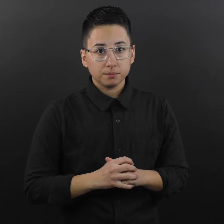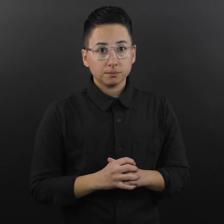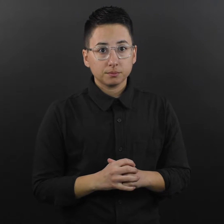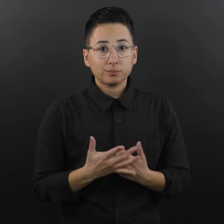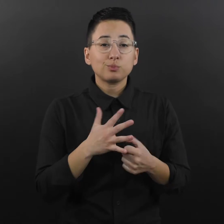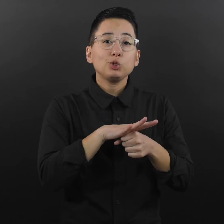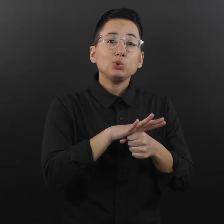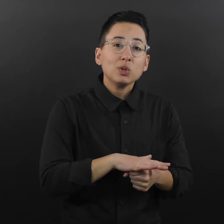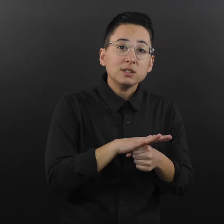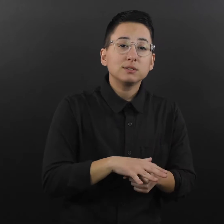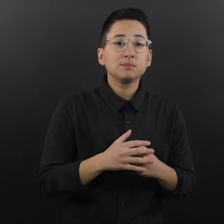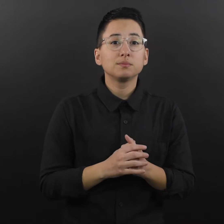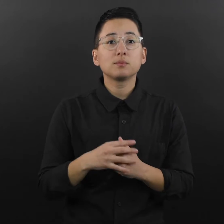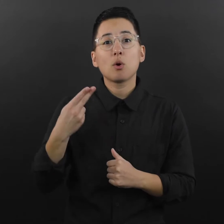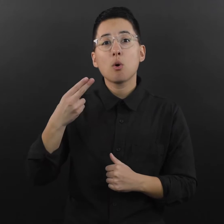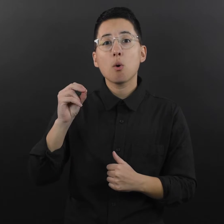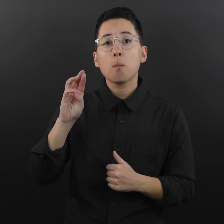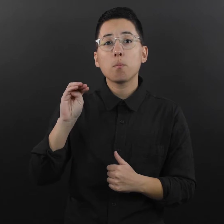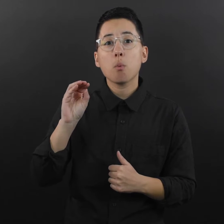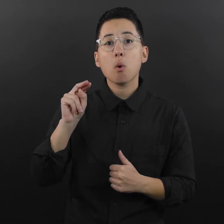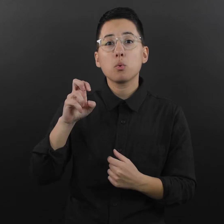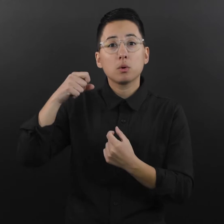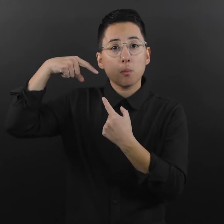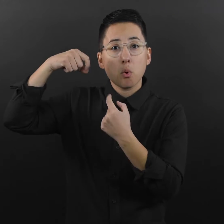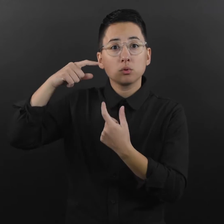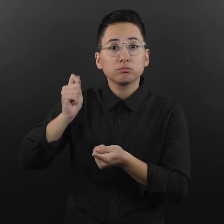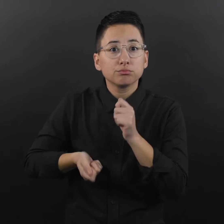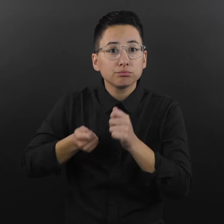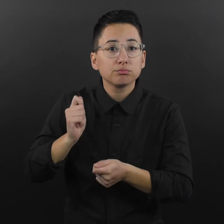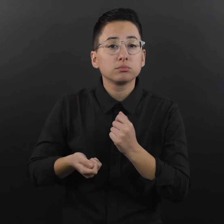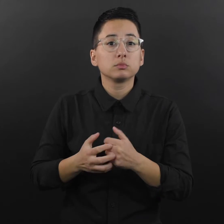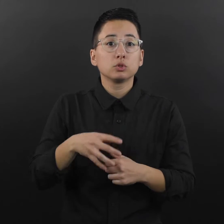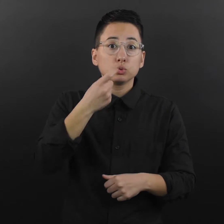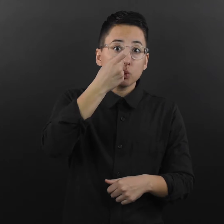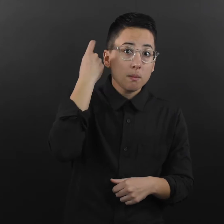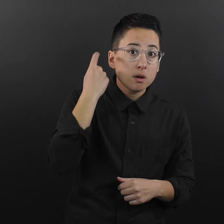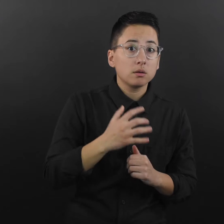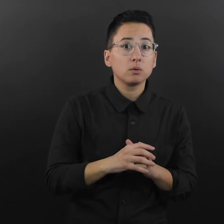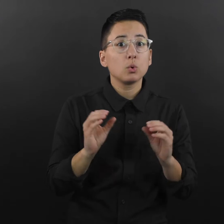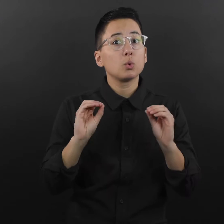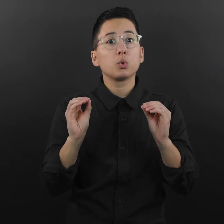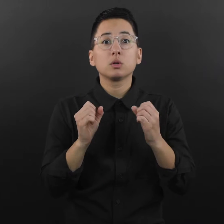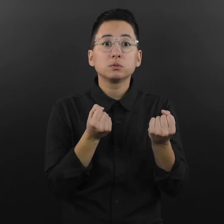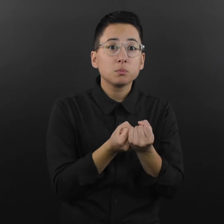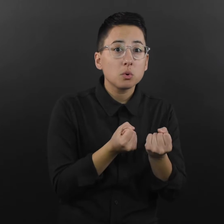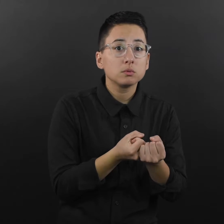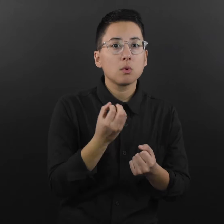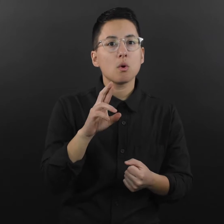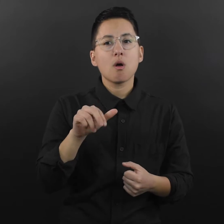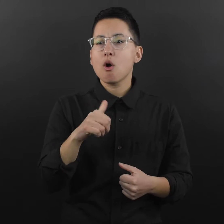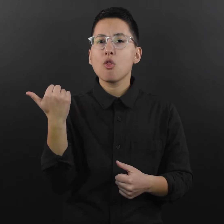Stress, hormone changes, trauma, lack of support and other stressful experiences such